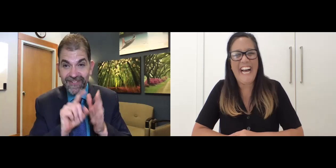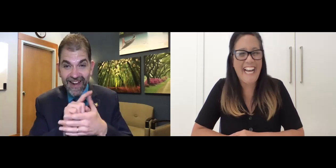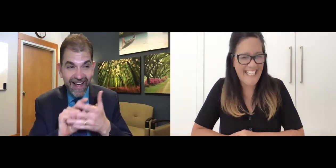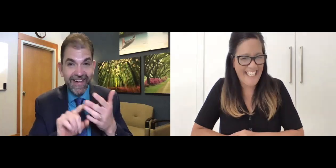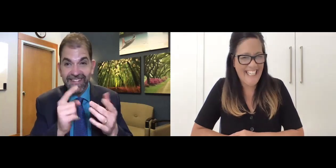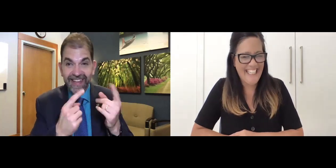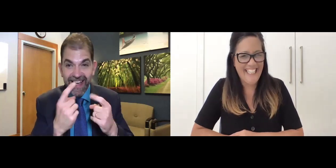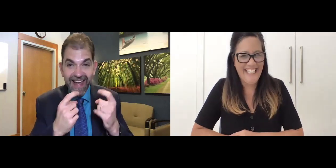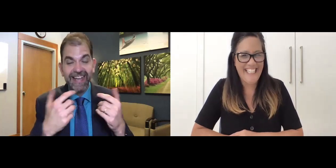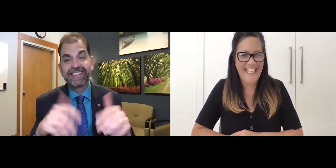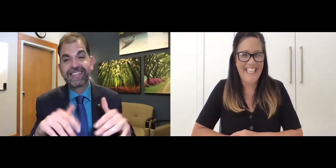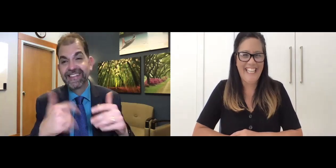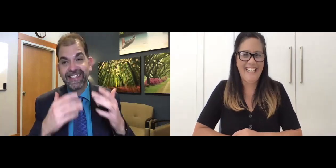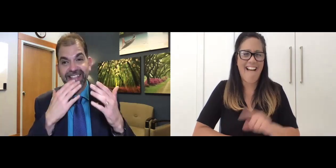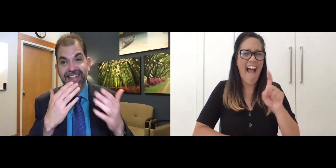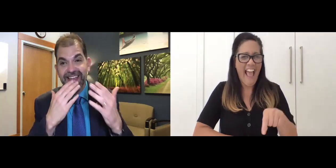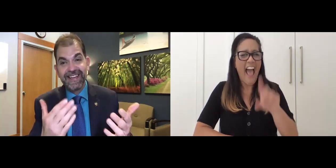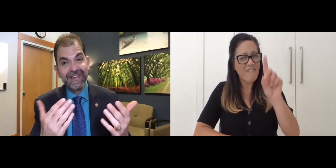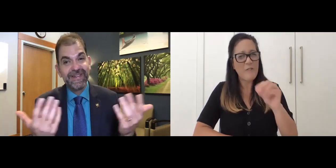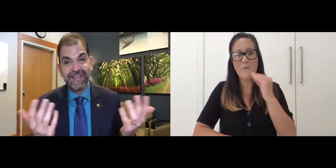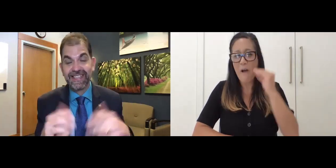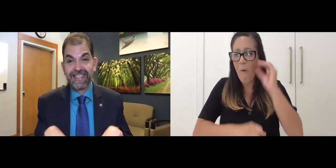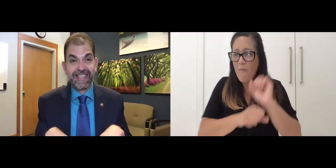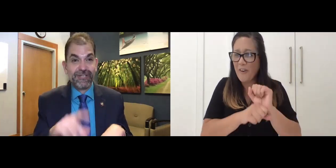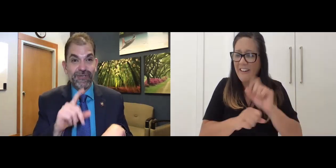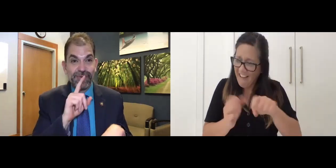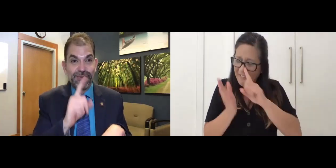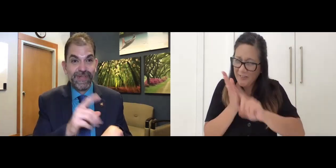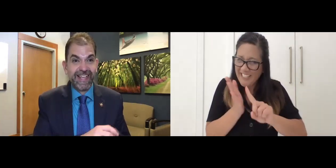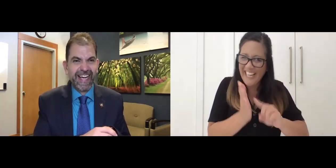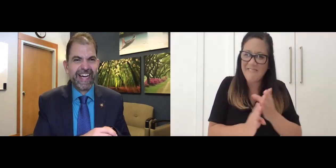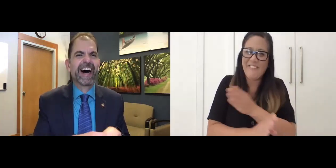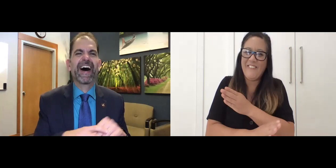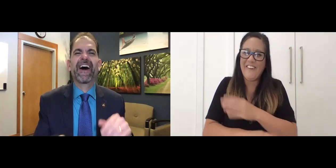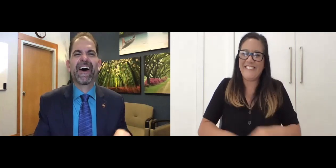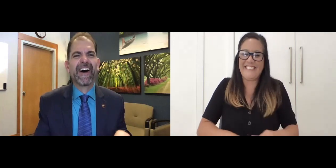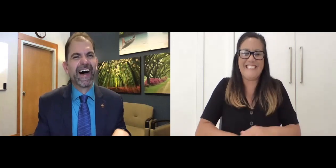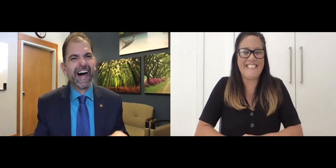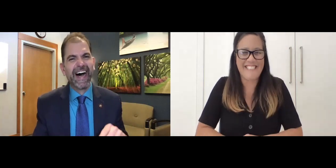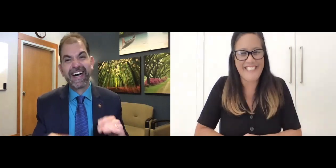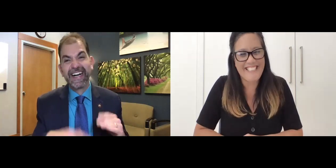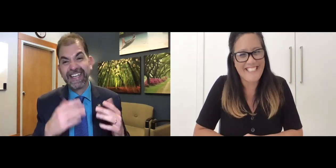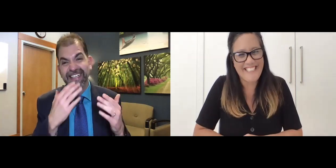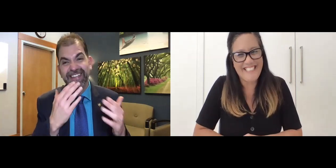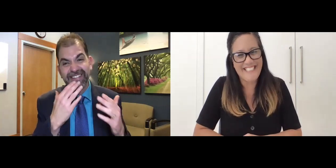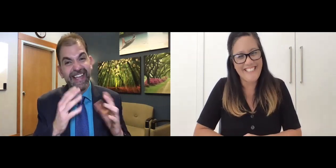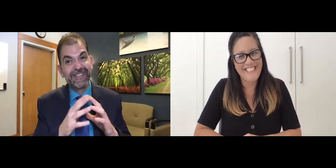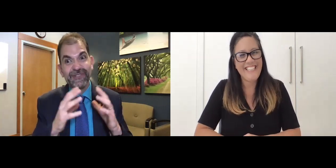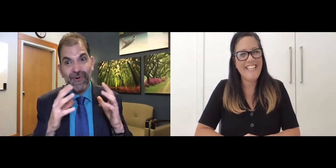I really appreciate all the research you did too, looking into my background. Well I always do my homework before these interviews.